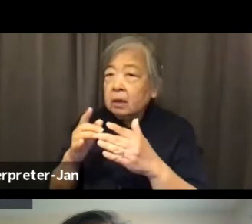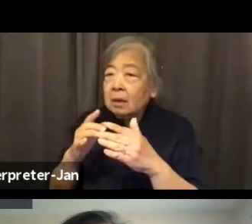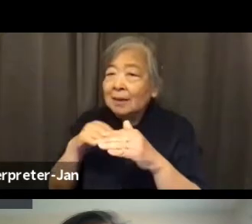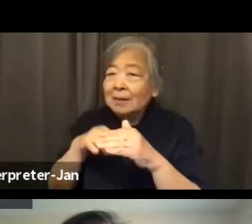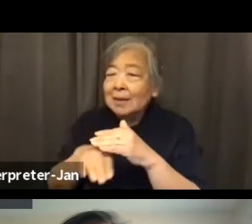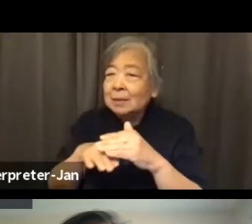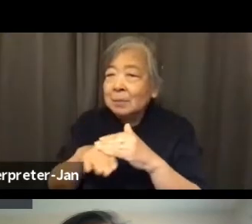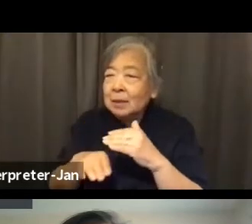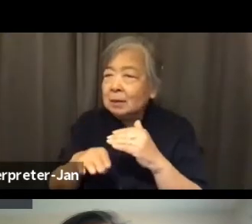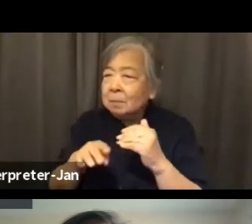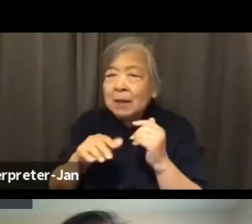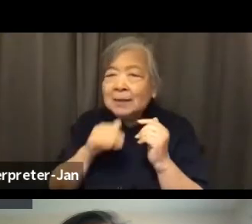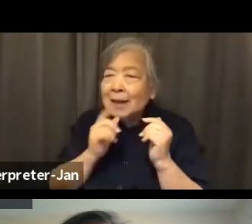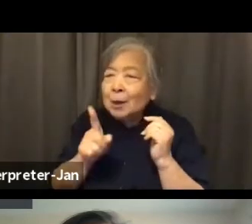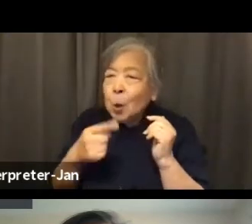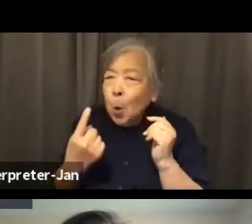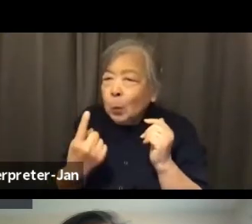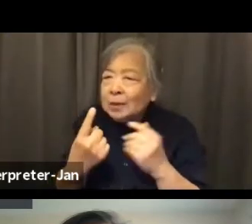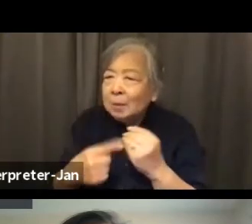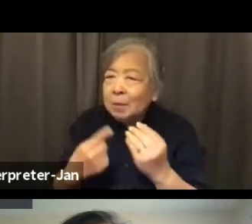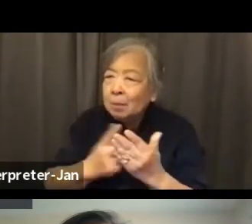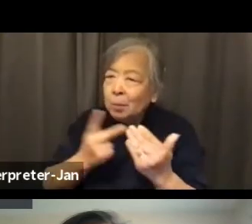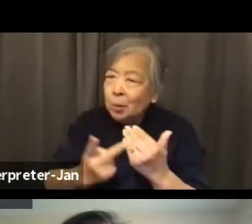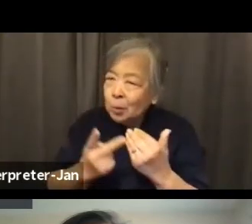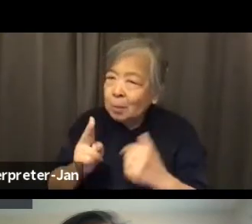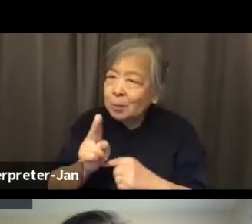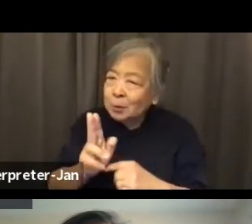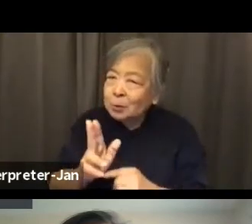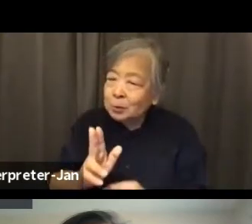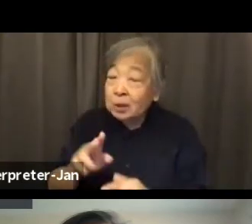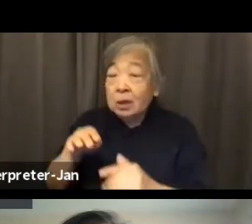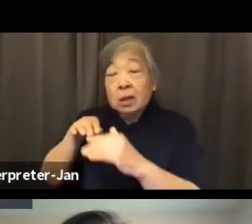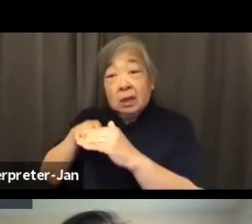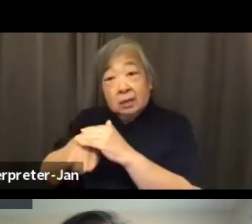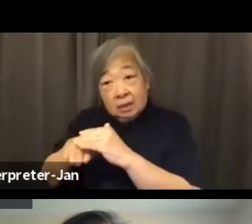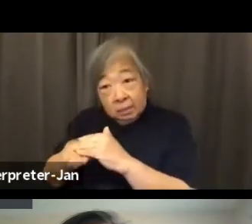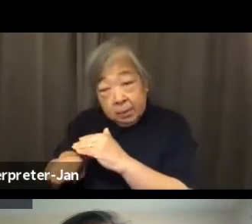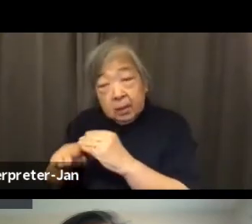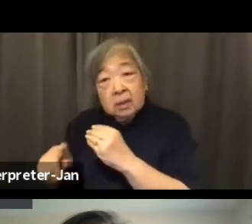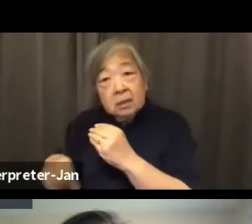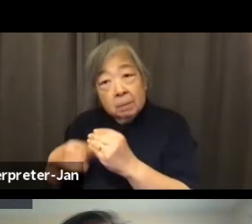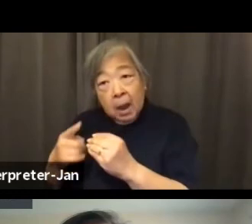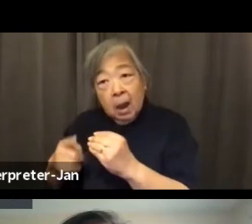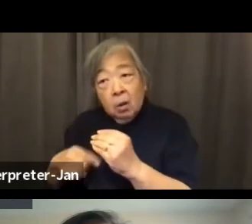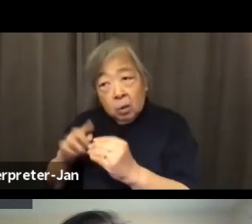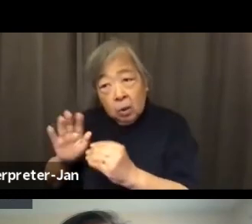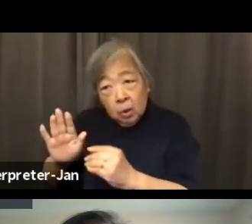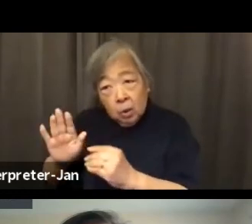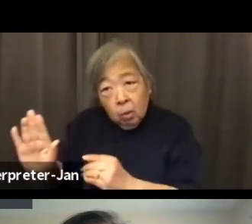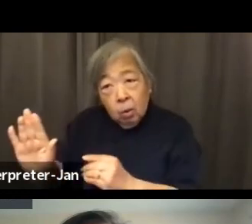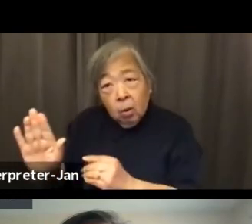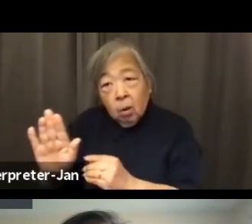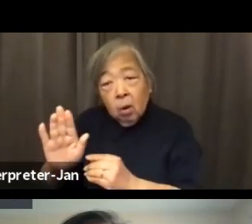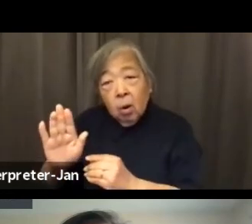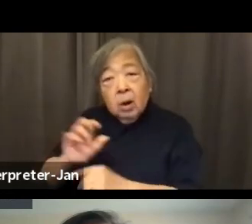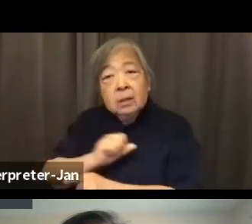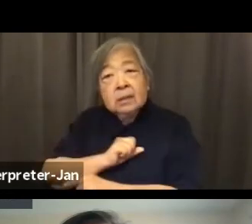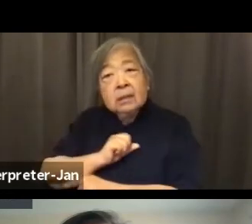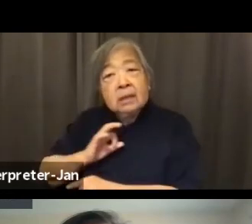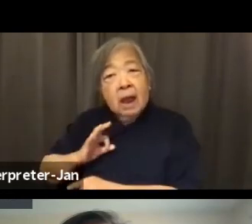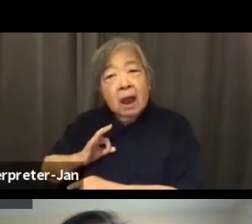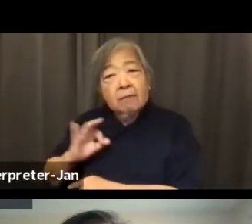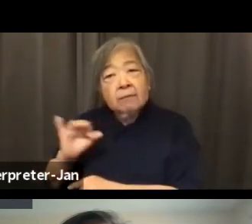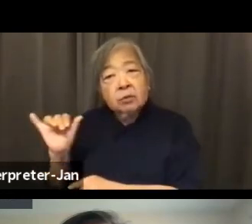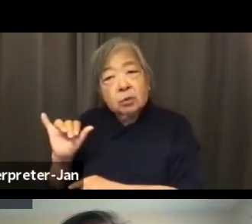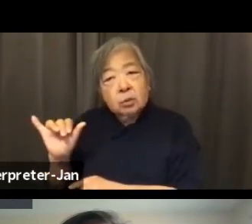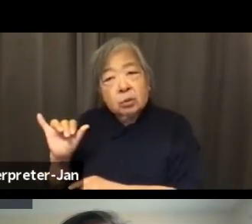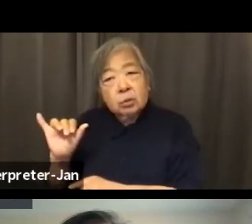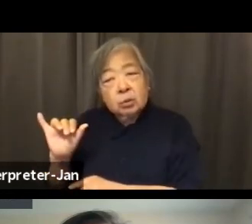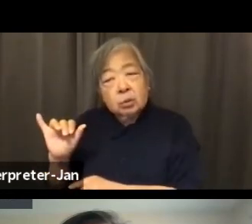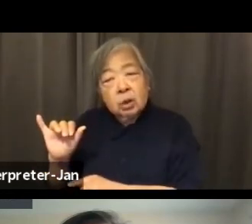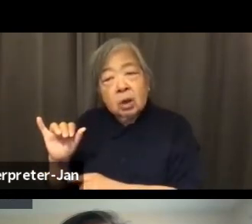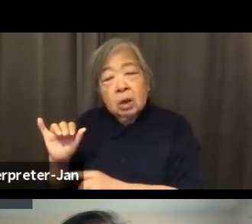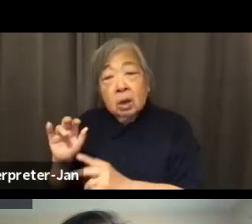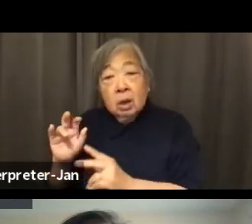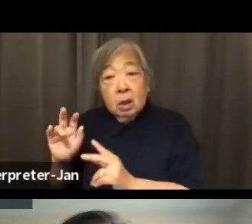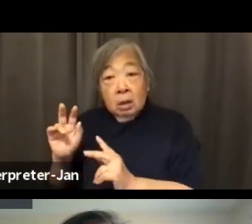about the program users but about your staff, as well, and people who might be consuming